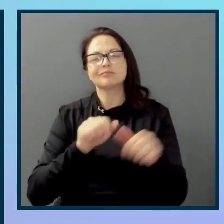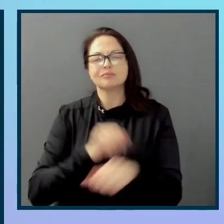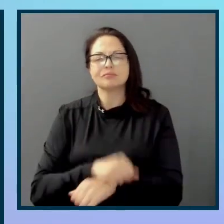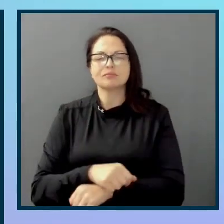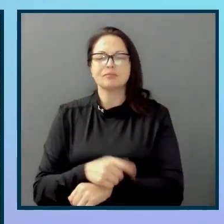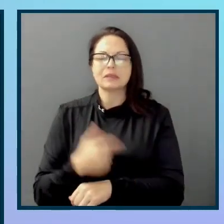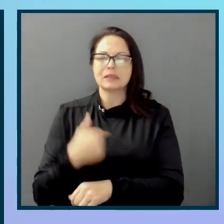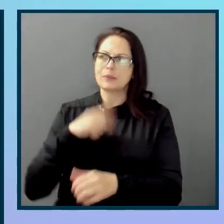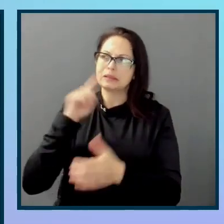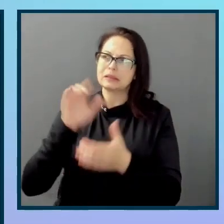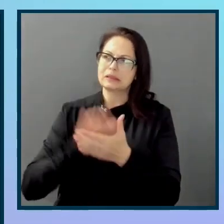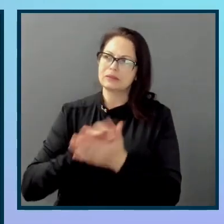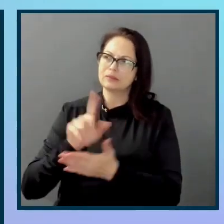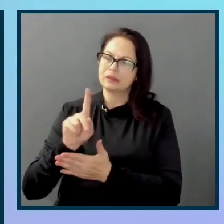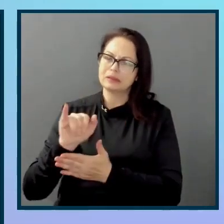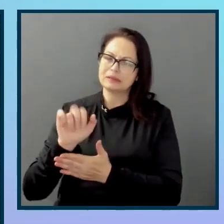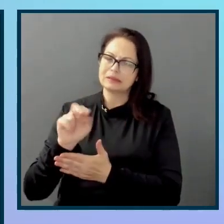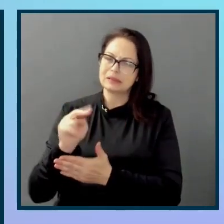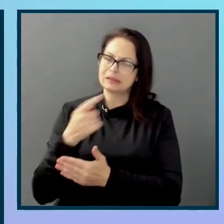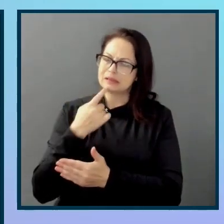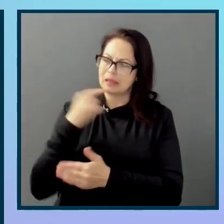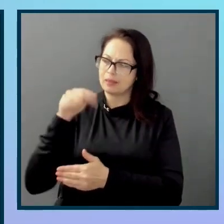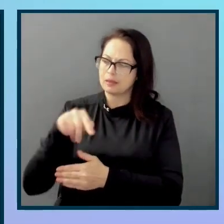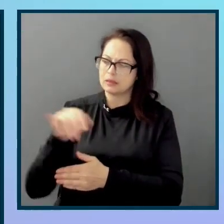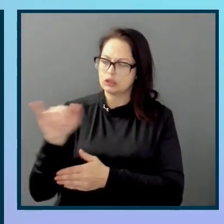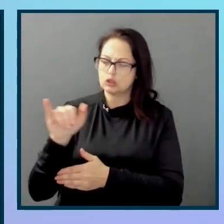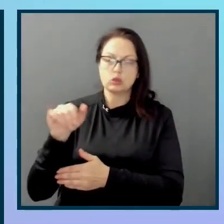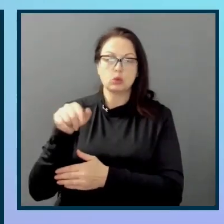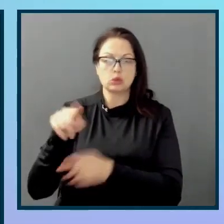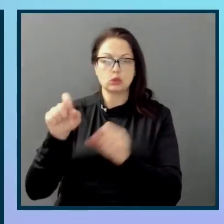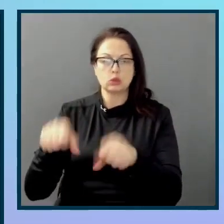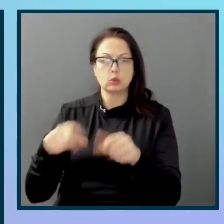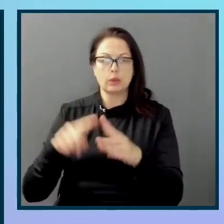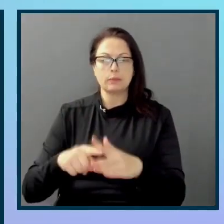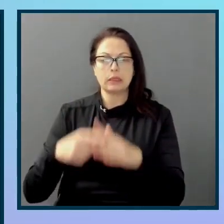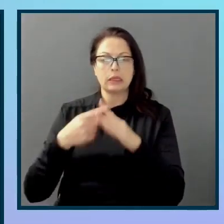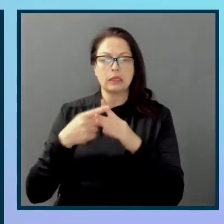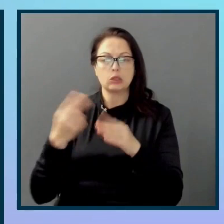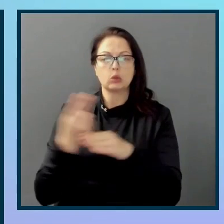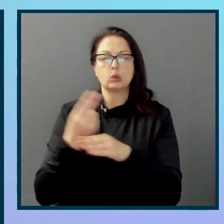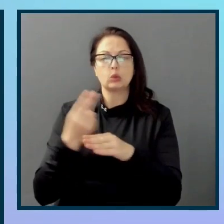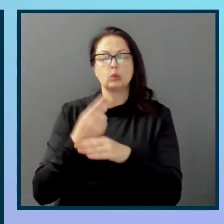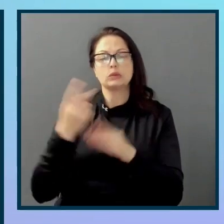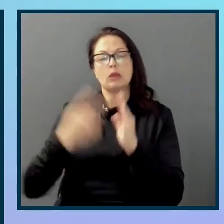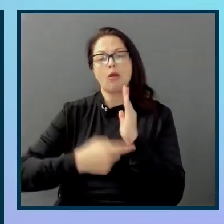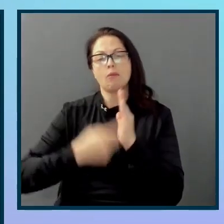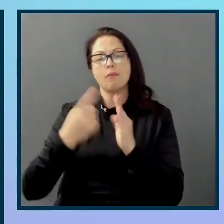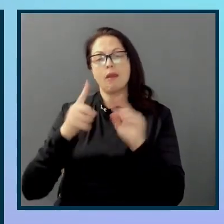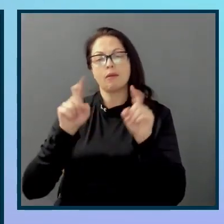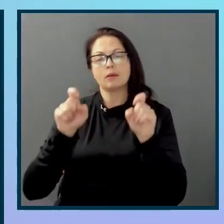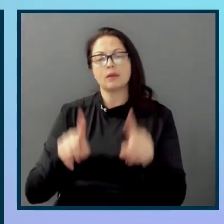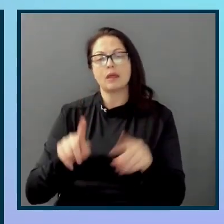but you could start using some automated testing tools like axe. The beauty about axe is,